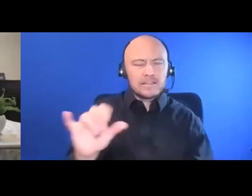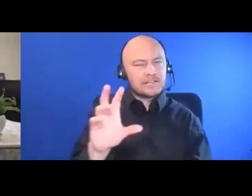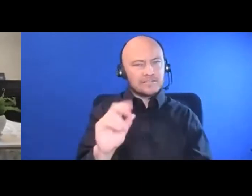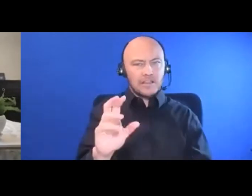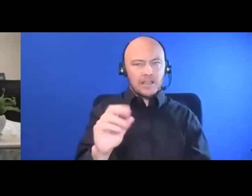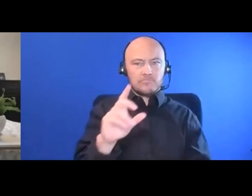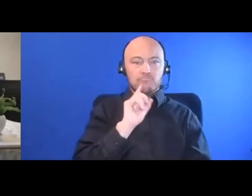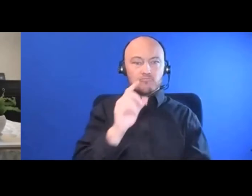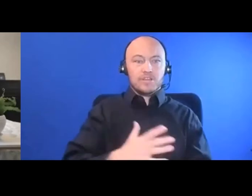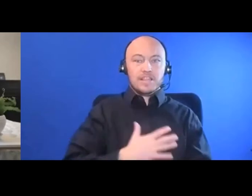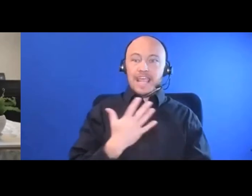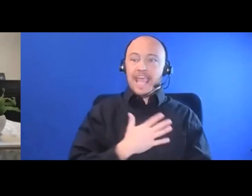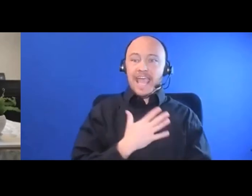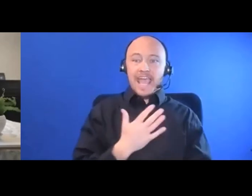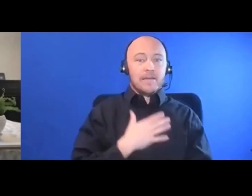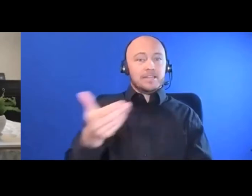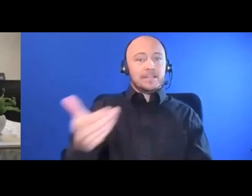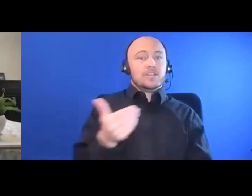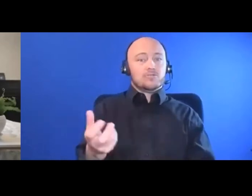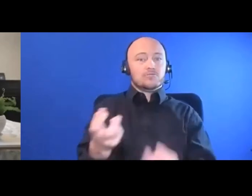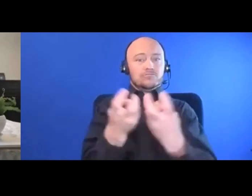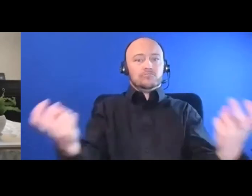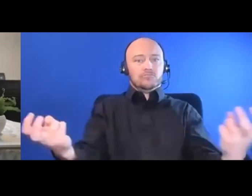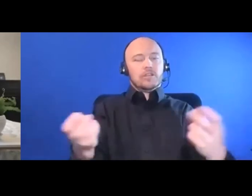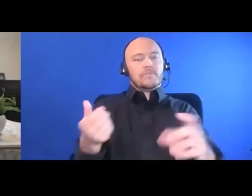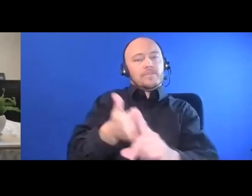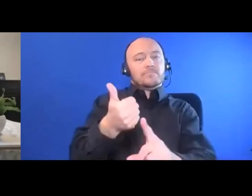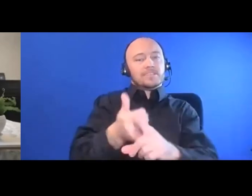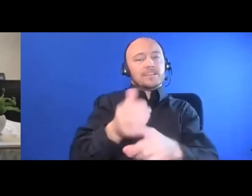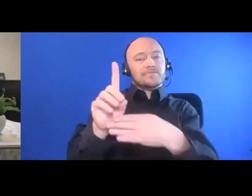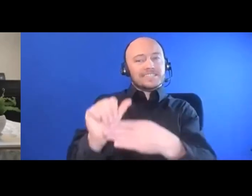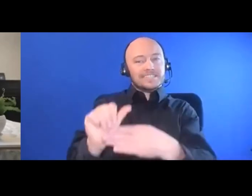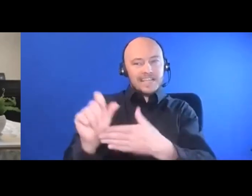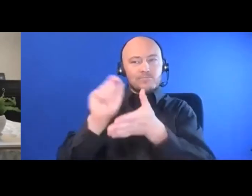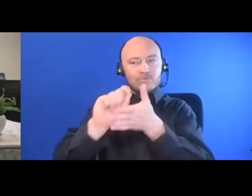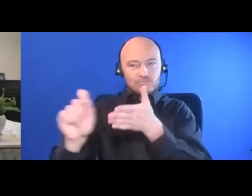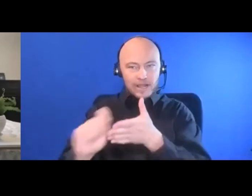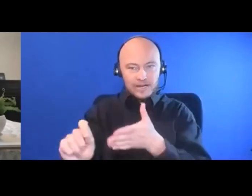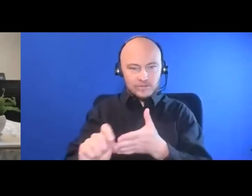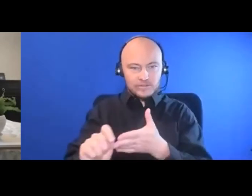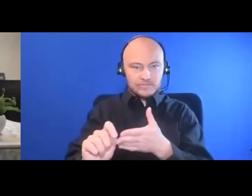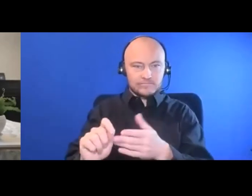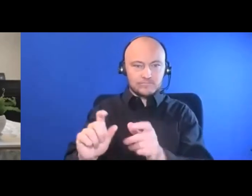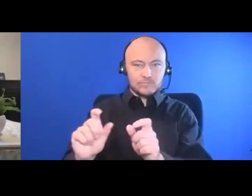our esteemed panel of disabled writers. They're going to pop up on your screen.